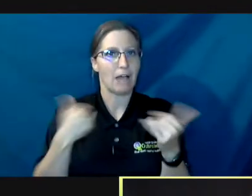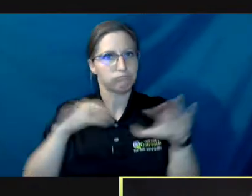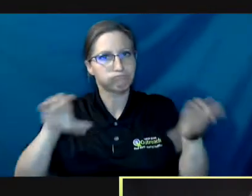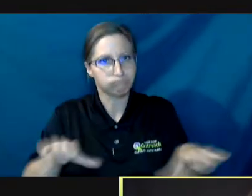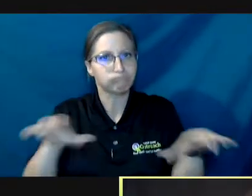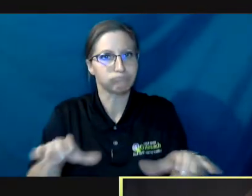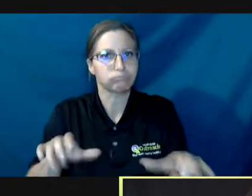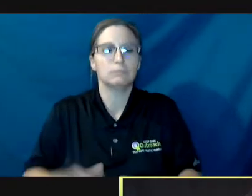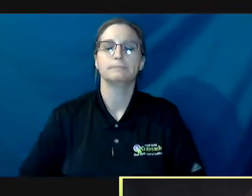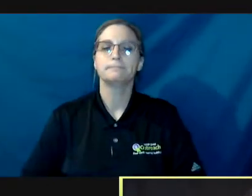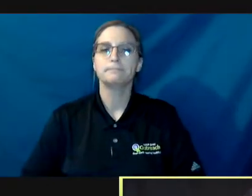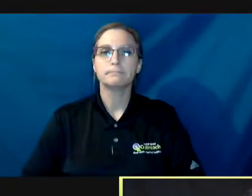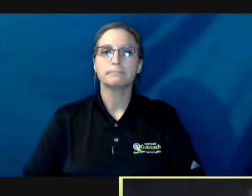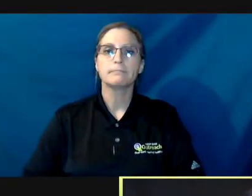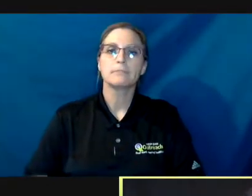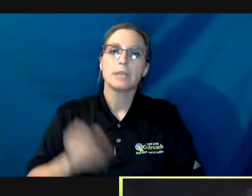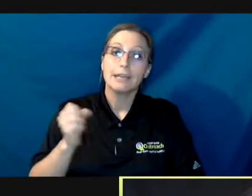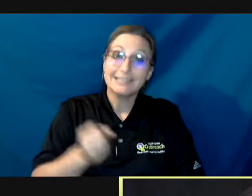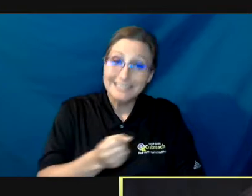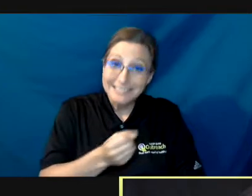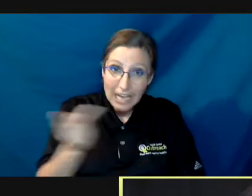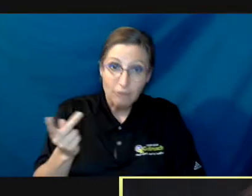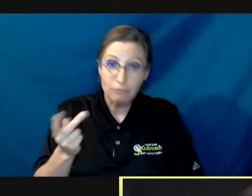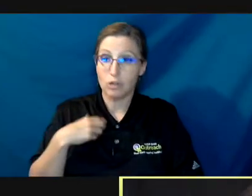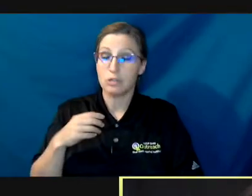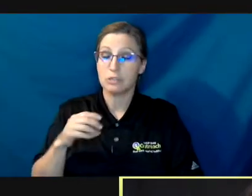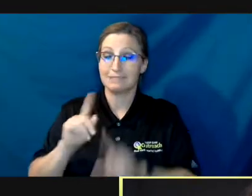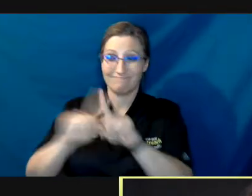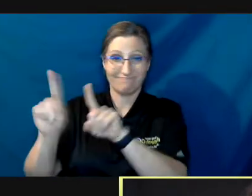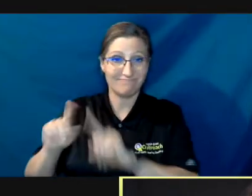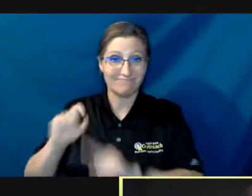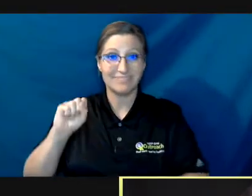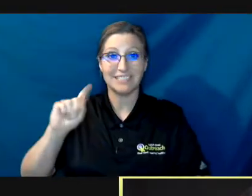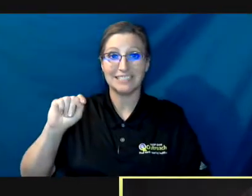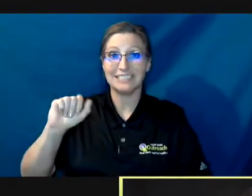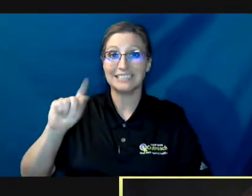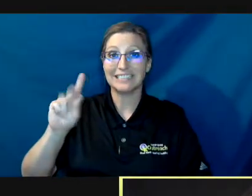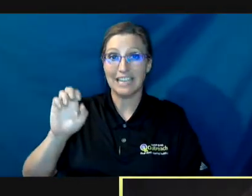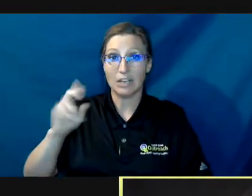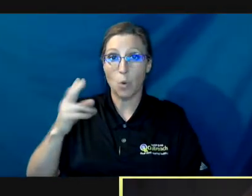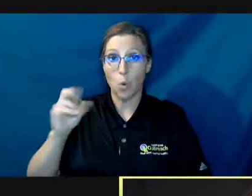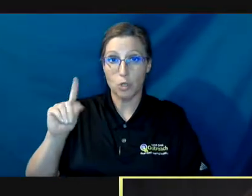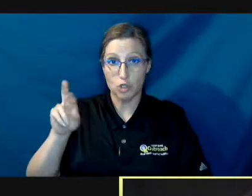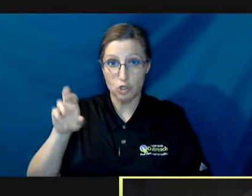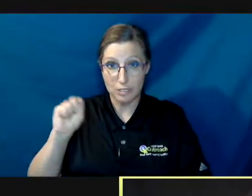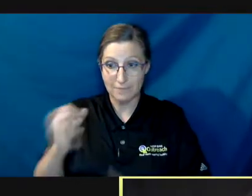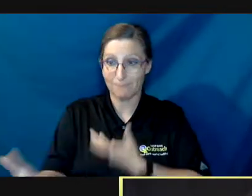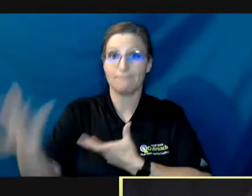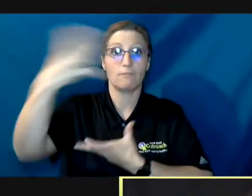We had several key stakeholders take part in